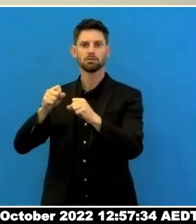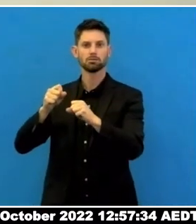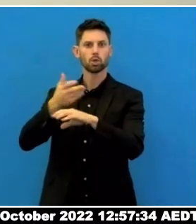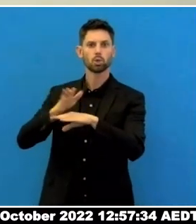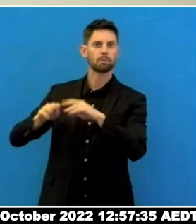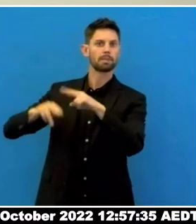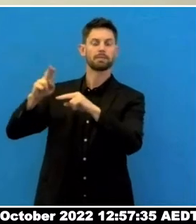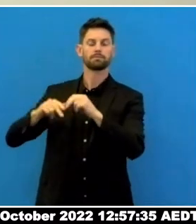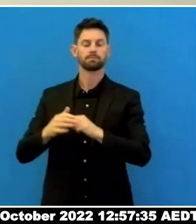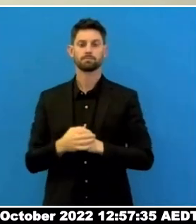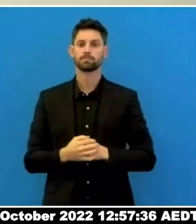Not that I know of.